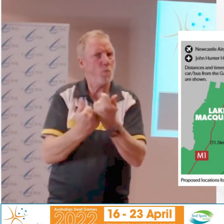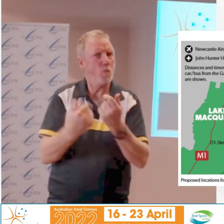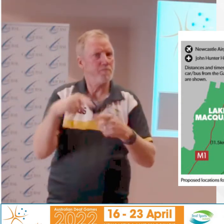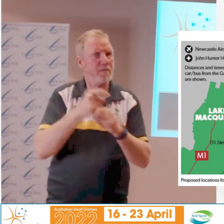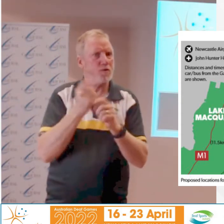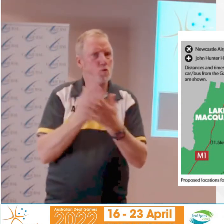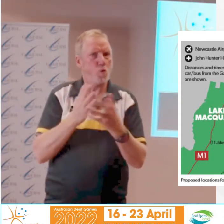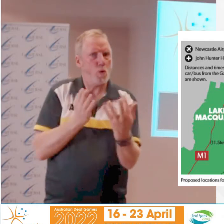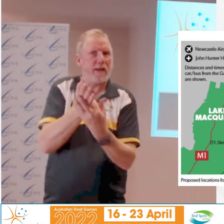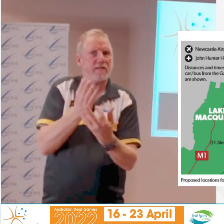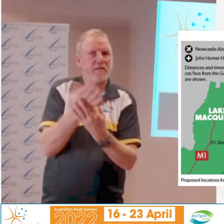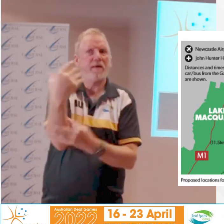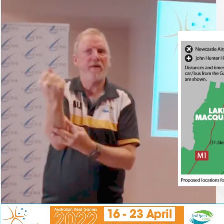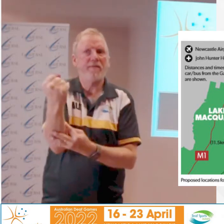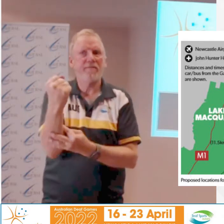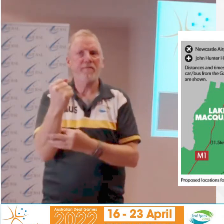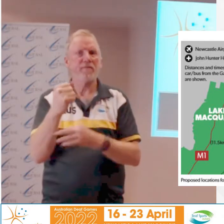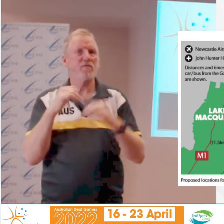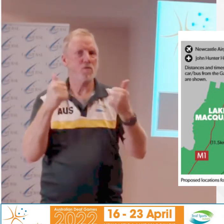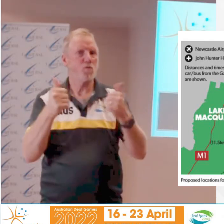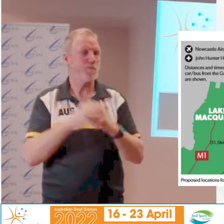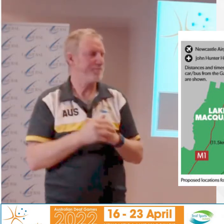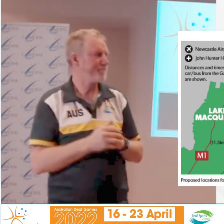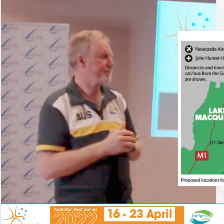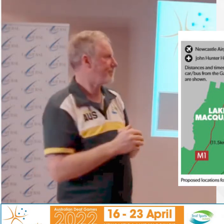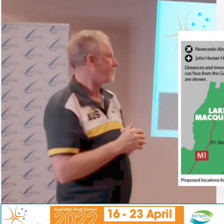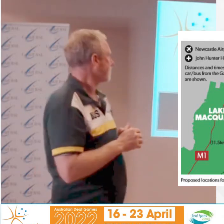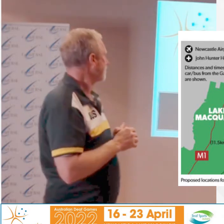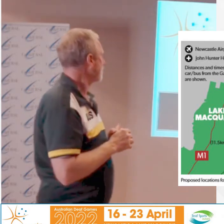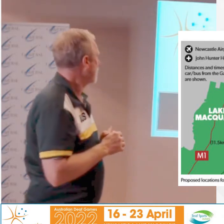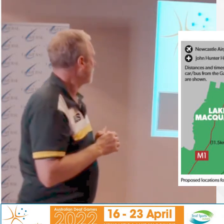both councils are supporting us to make sure we have access to public transport as well